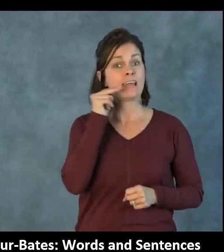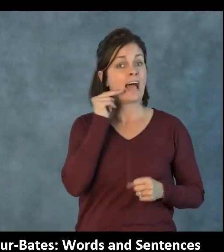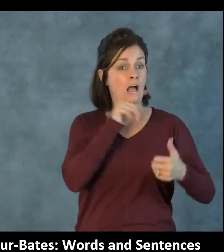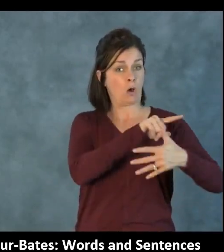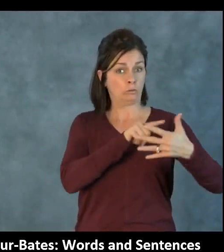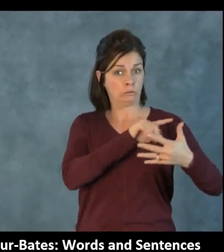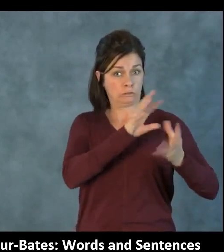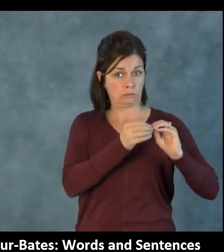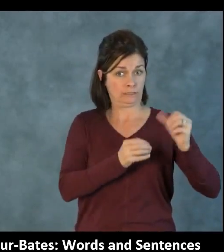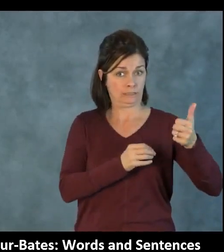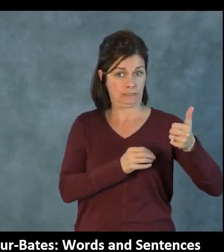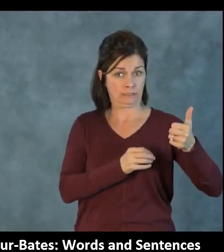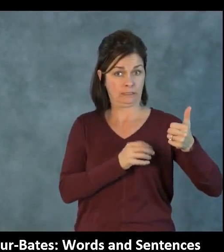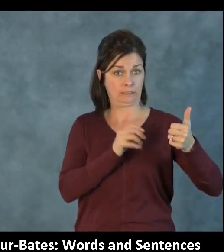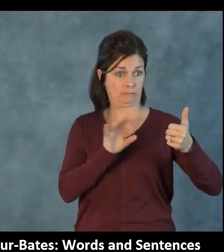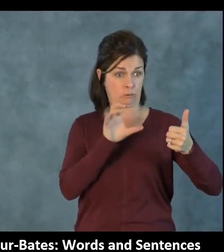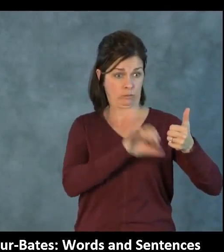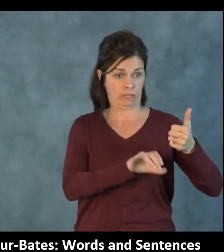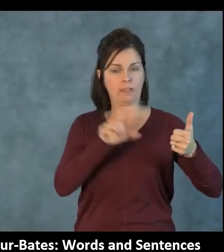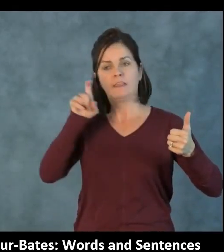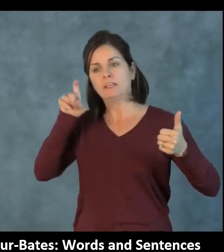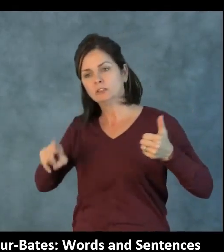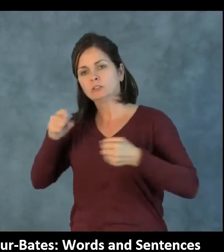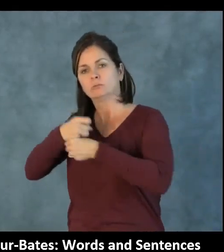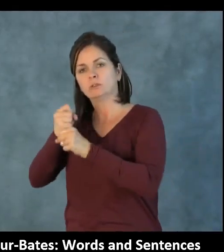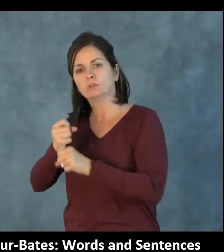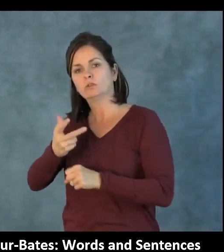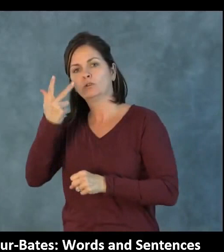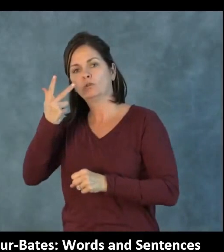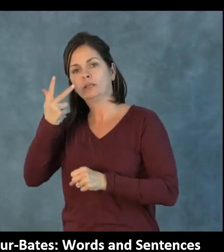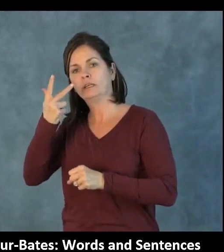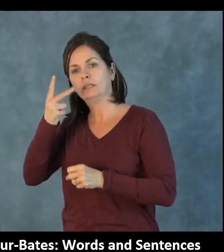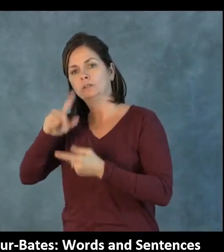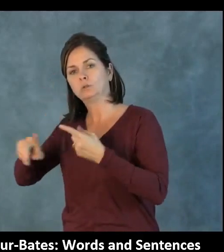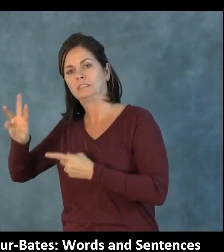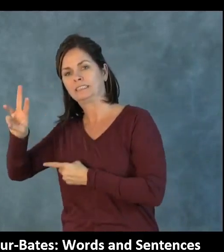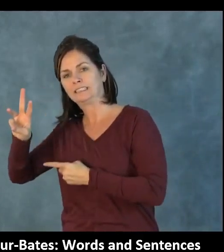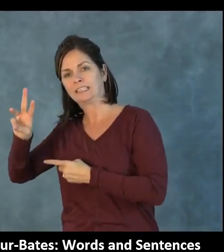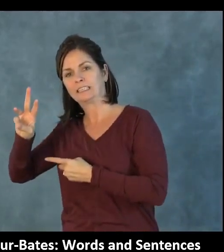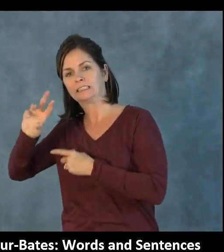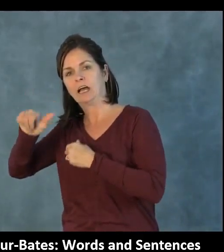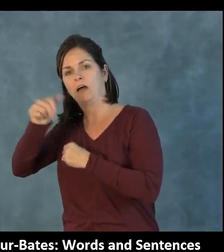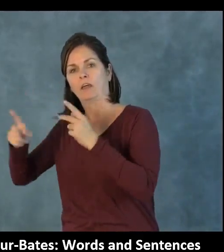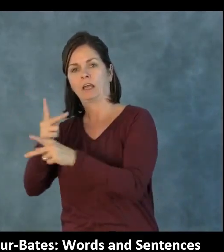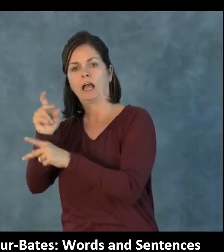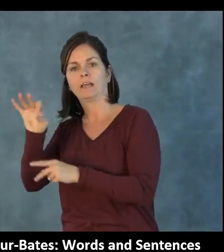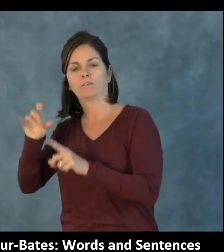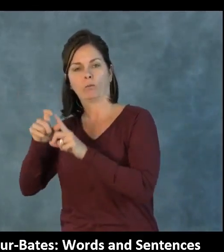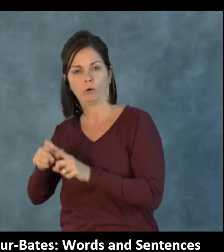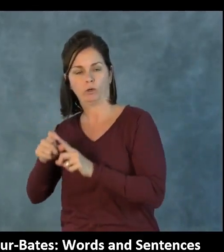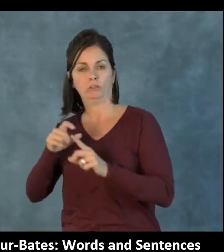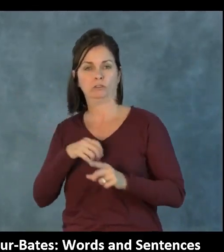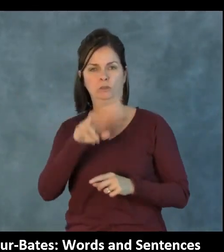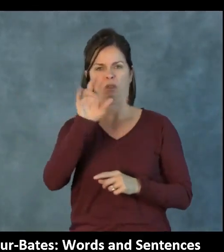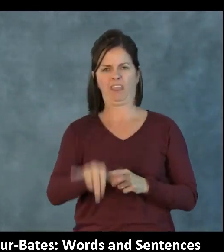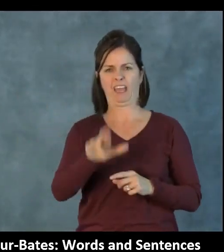3 to 6 other sorts of words. The ratio of nouns to other words should be somewhere